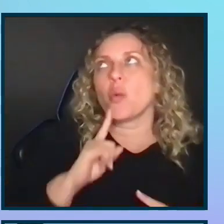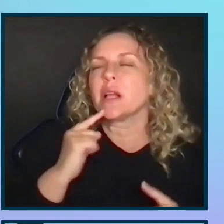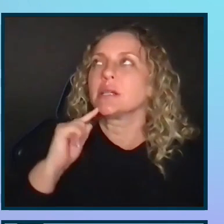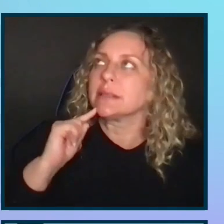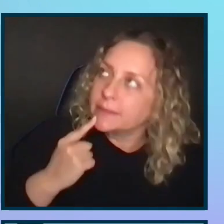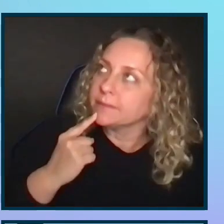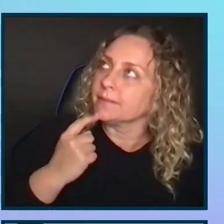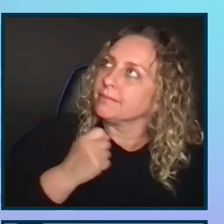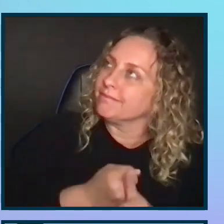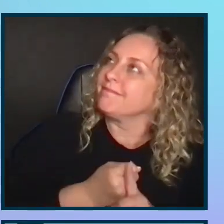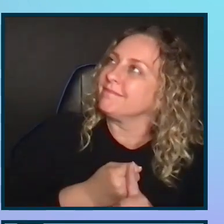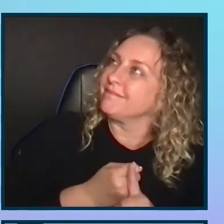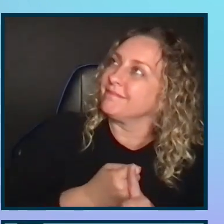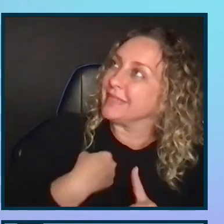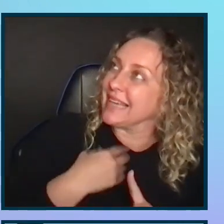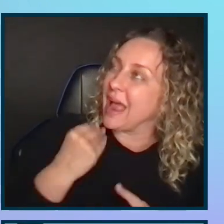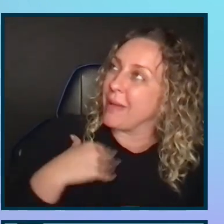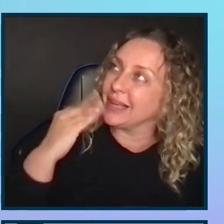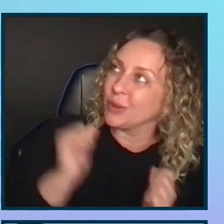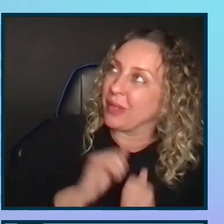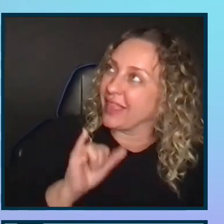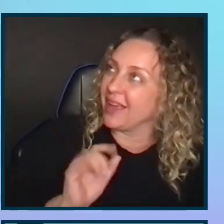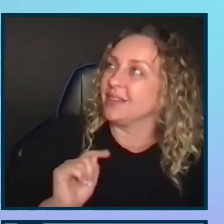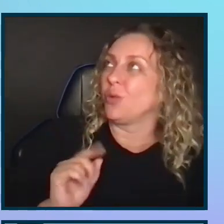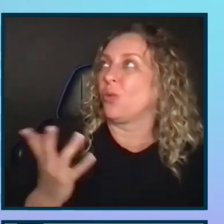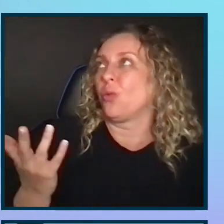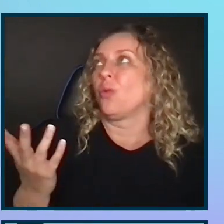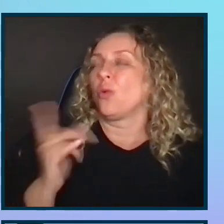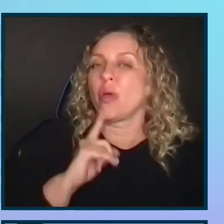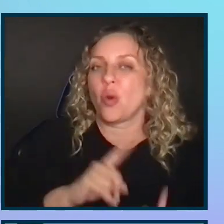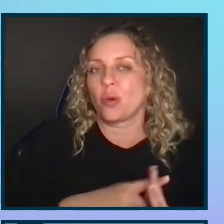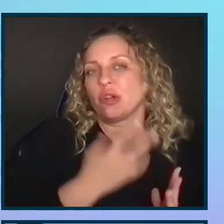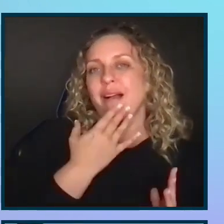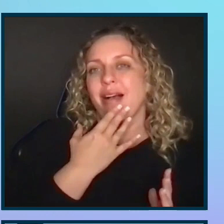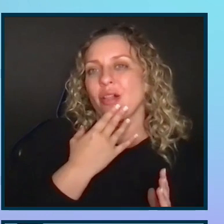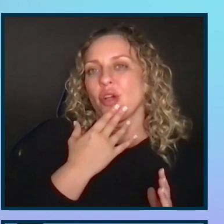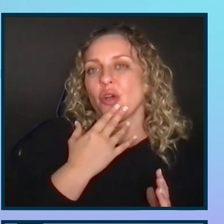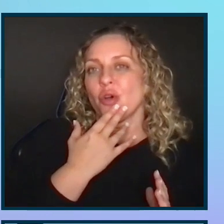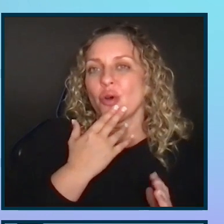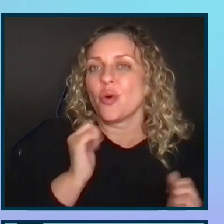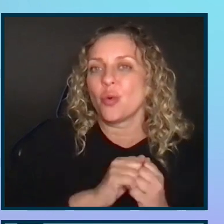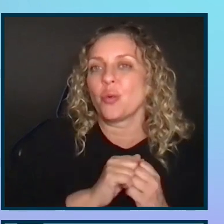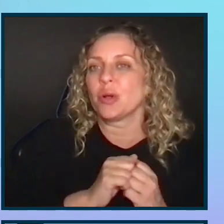it actually like impacts me in my experience with this. So the original a color set with some very specific pairings,